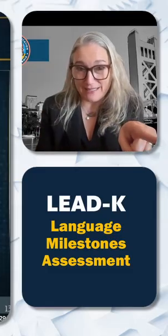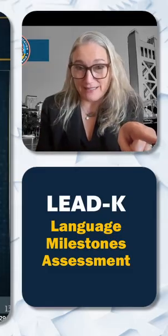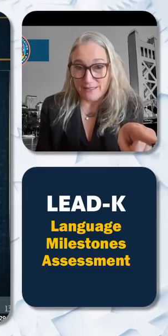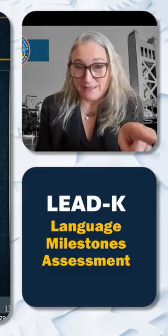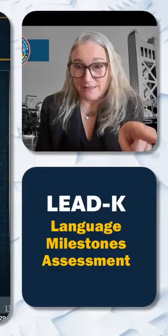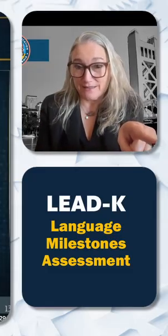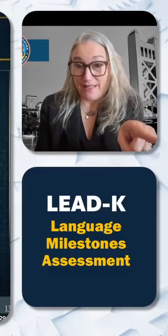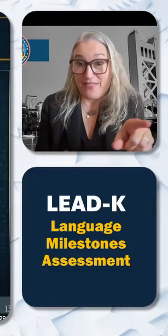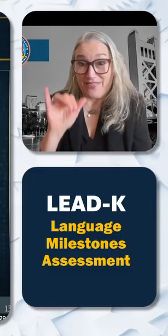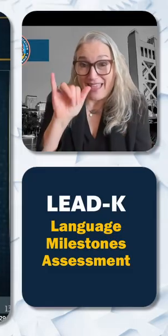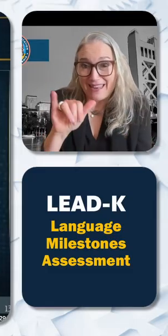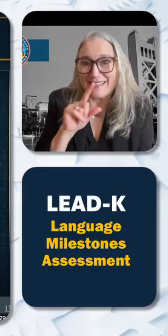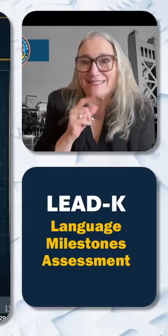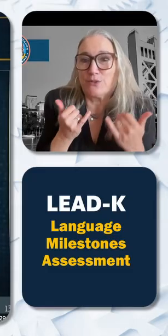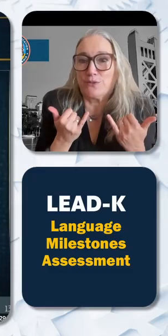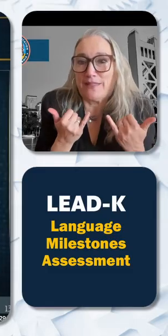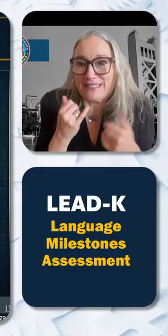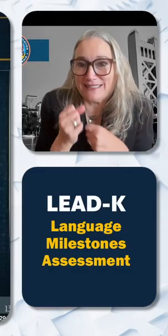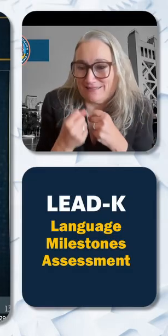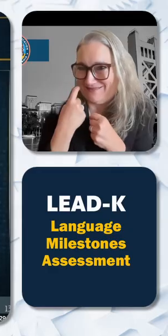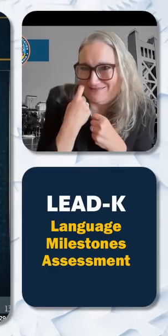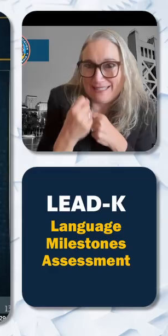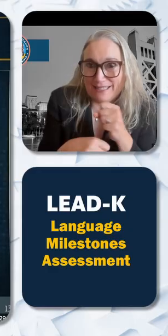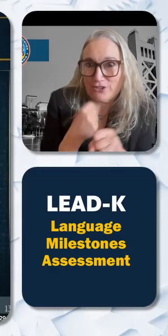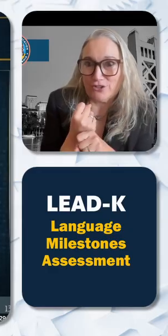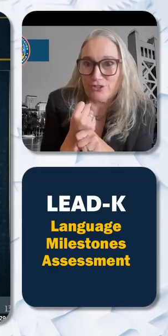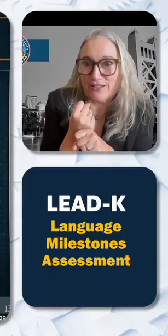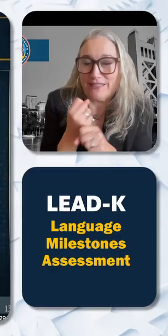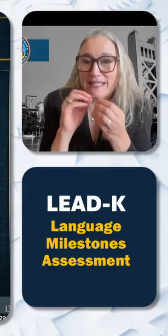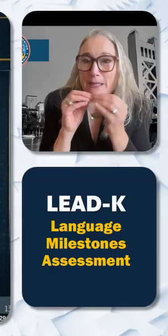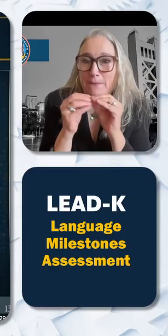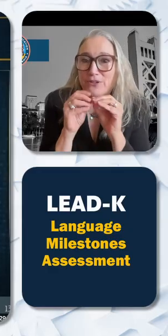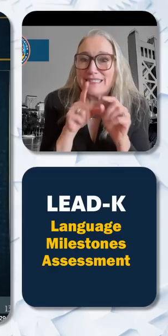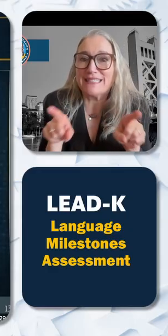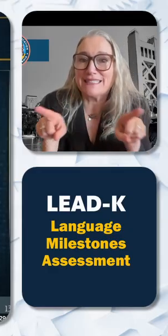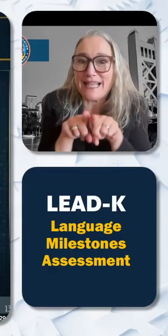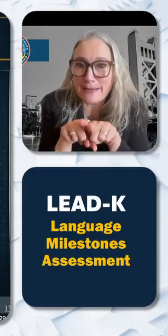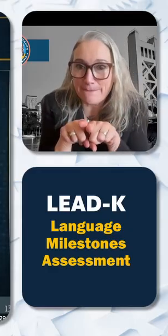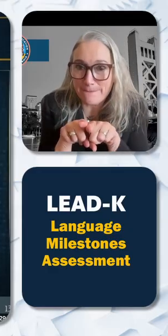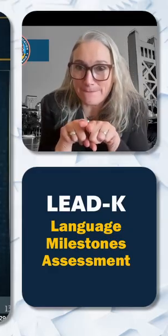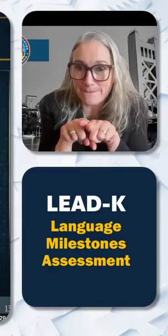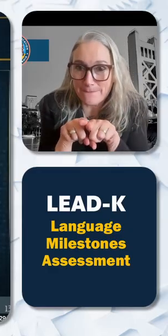So, I really want to emphasize on the 18% point. This is actually just this year.